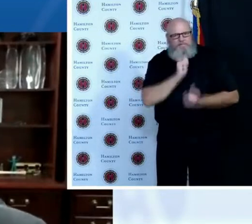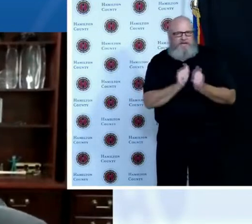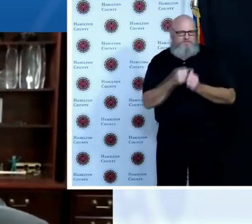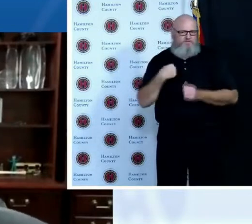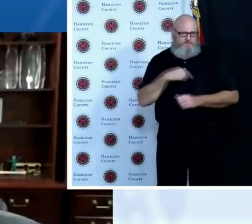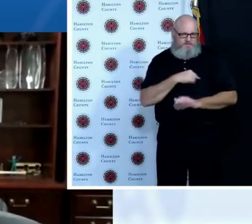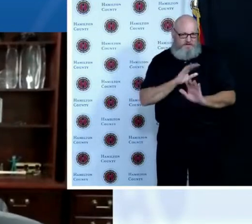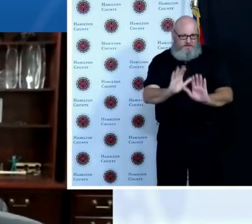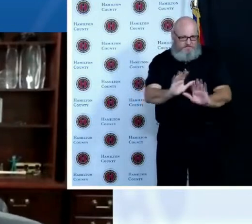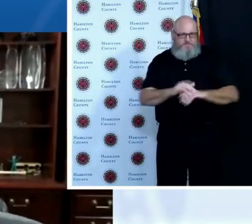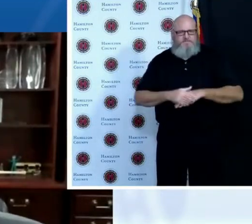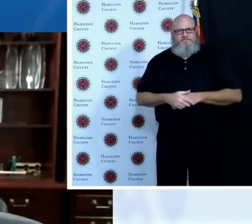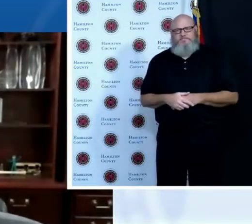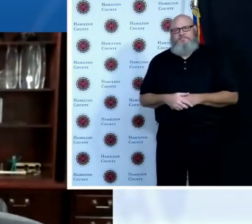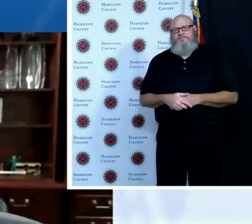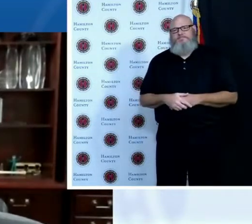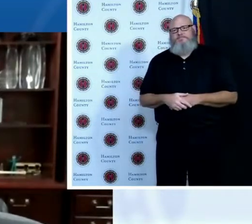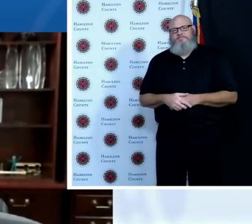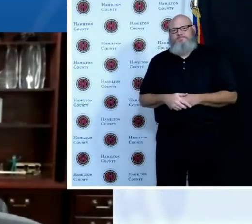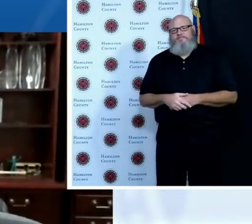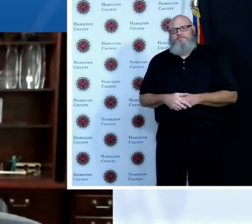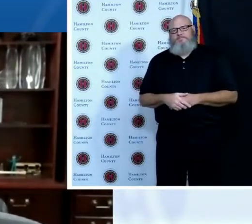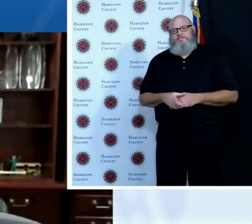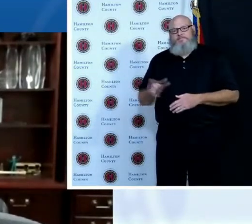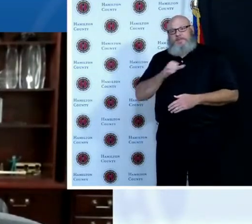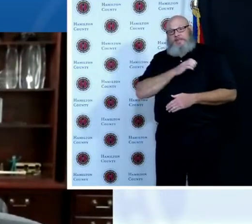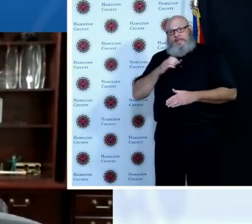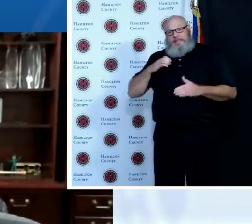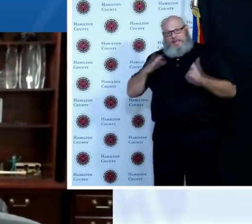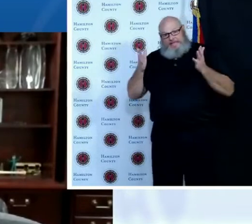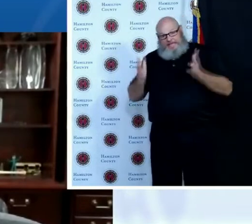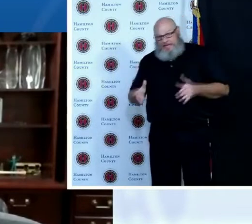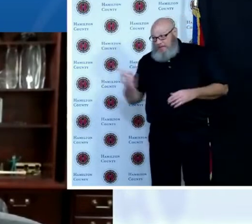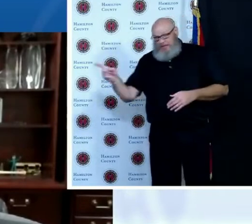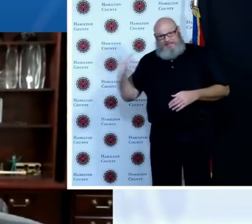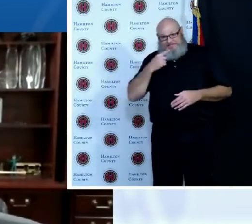through the priorities and and the vaccine is offered to any individual that they step up and